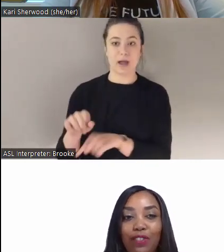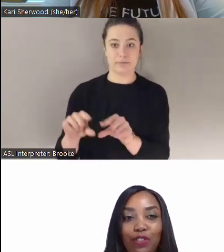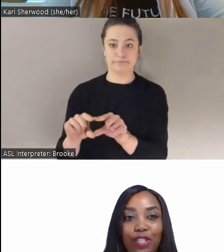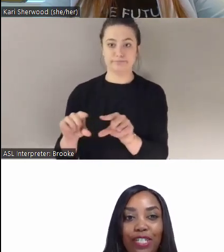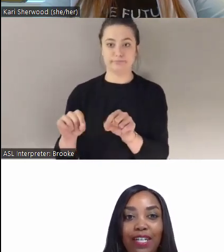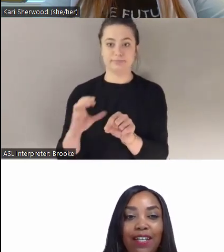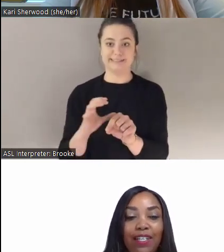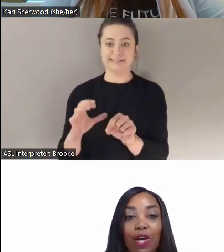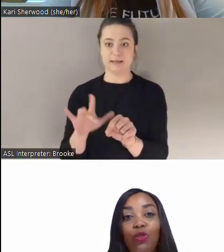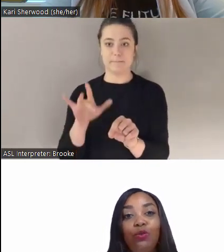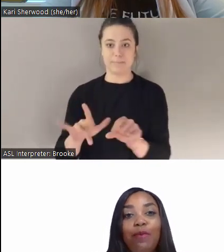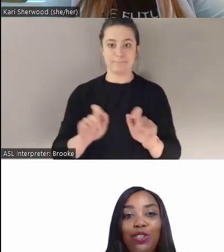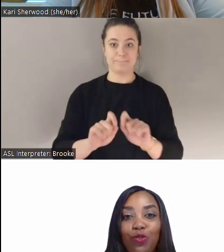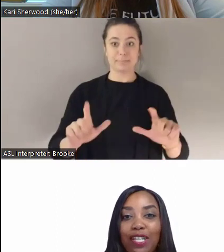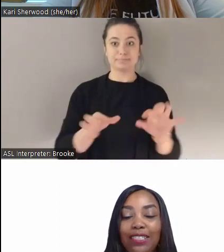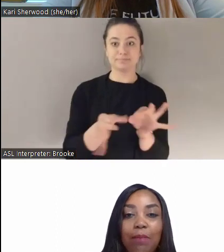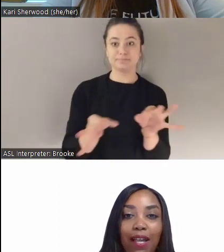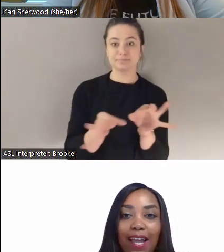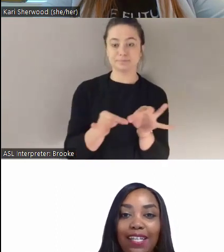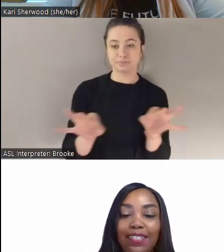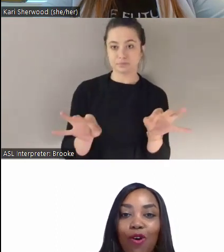of the screen. The host will make sure that a spotlight is